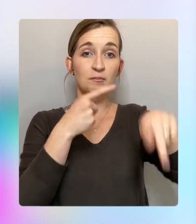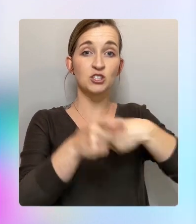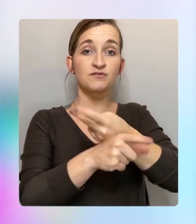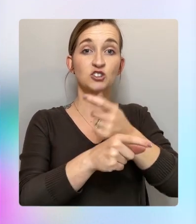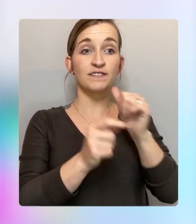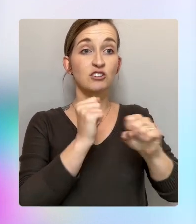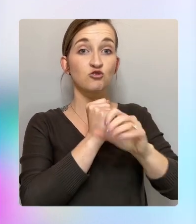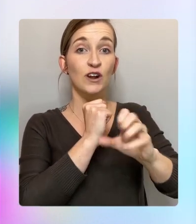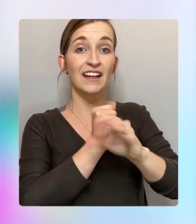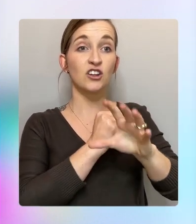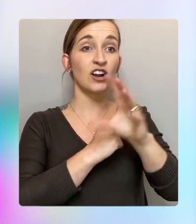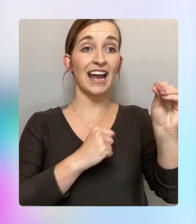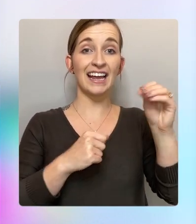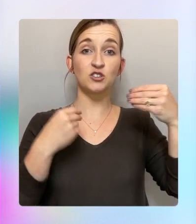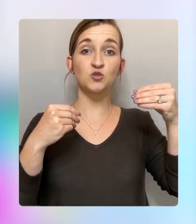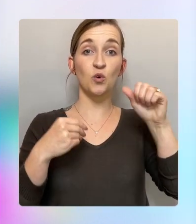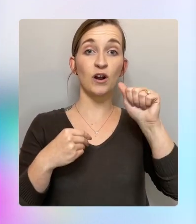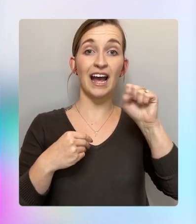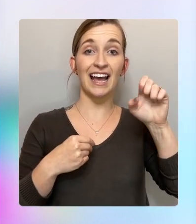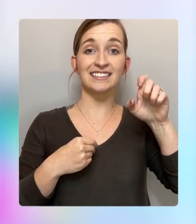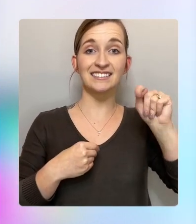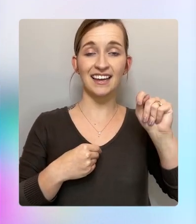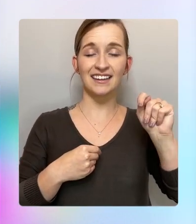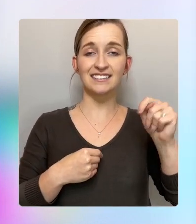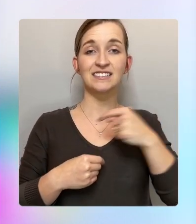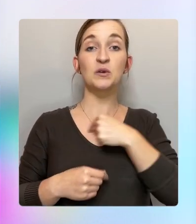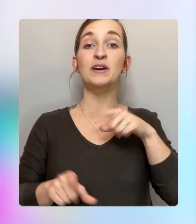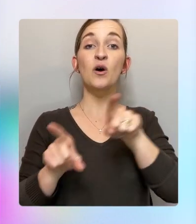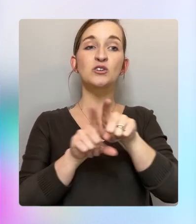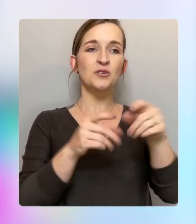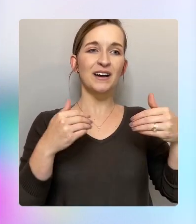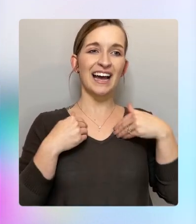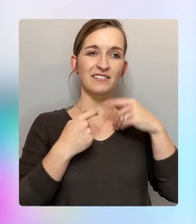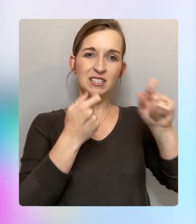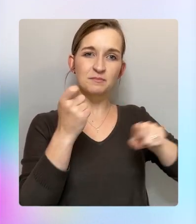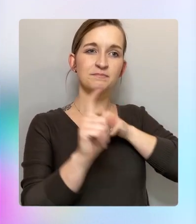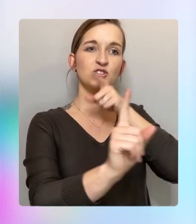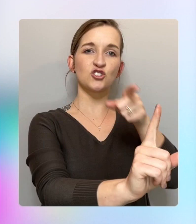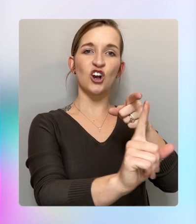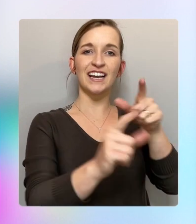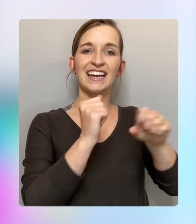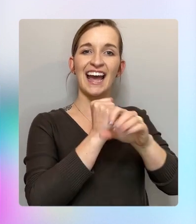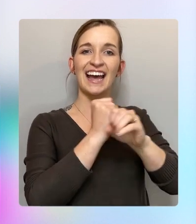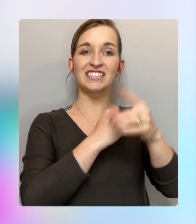We also ran localized ads targeted to Japan and Japanese speakers. The most prevalent languages